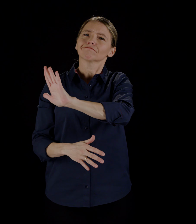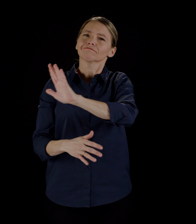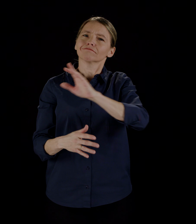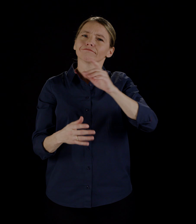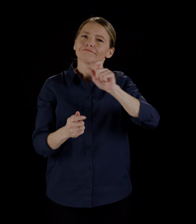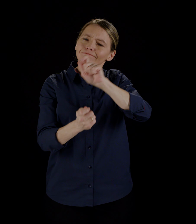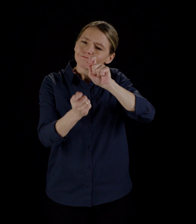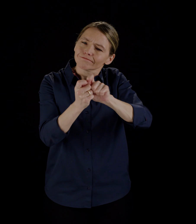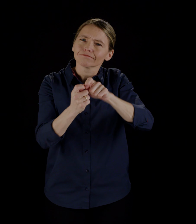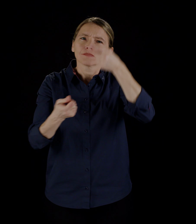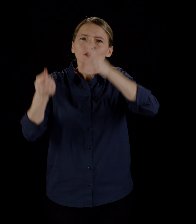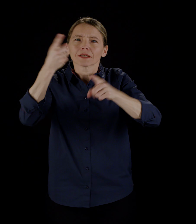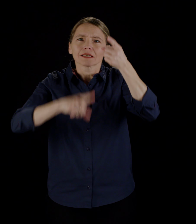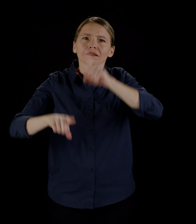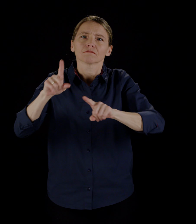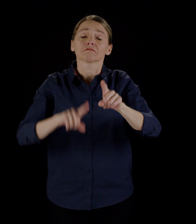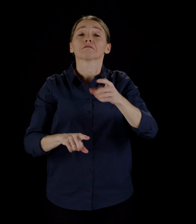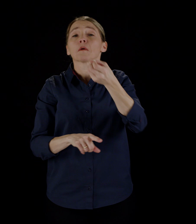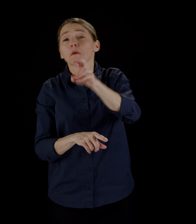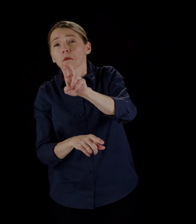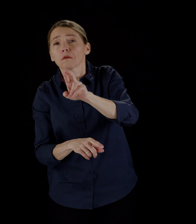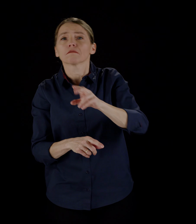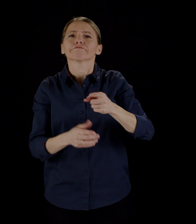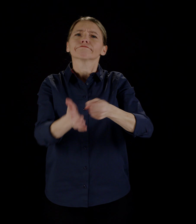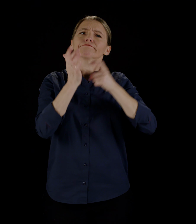Appropriate fees that may be relevant include: